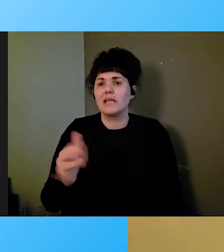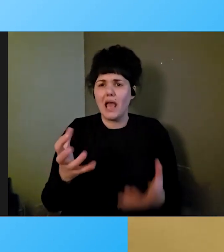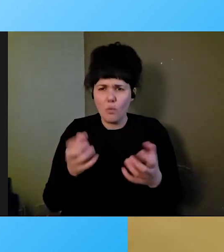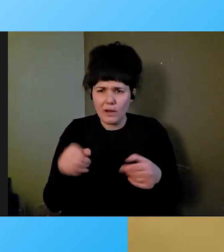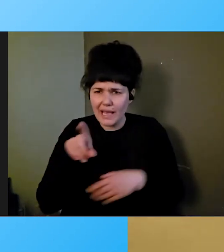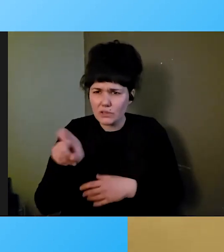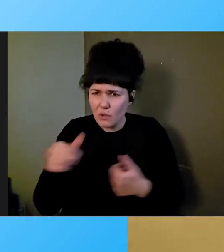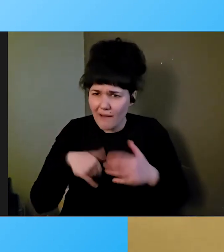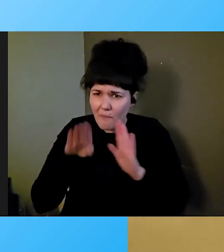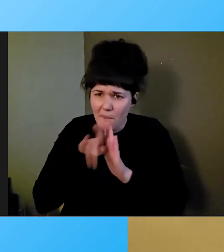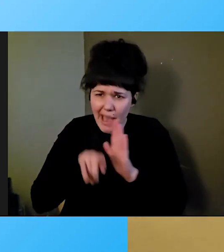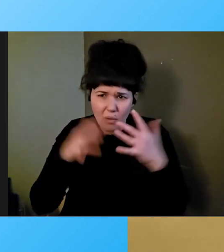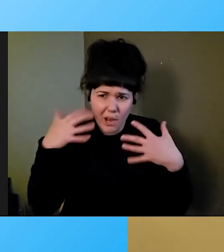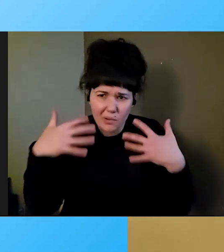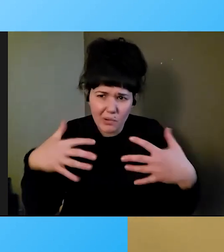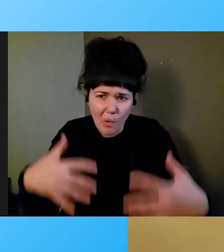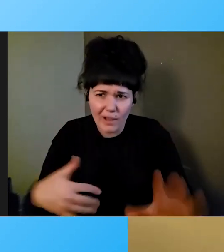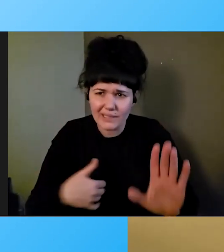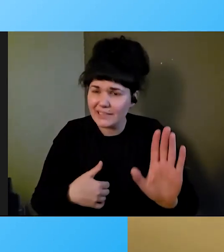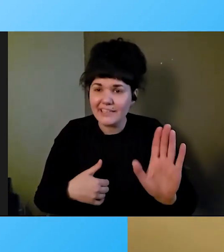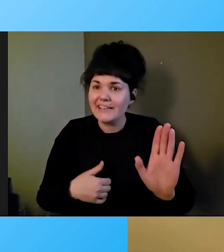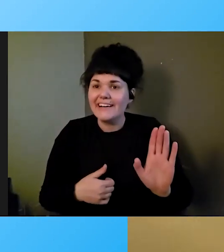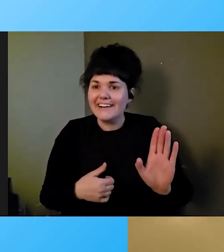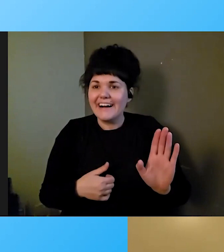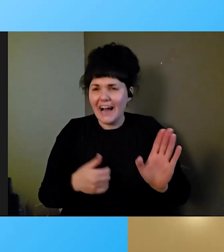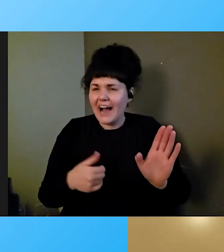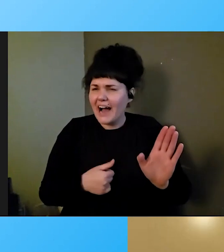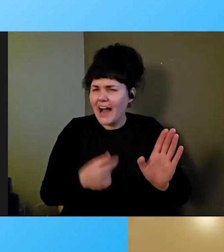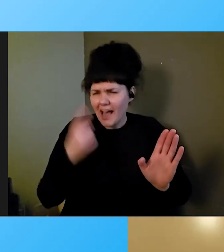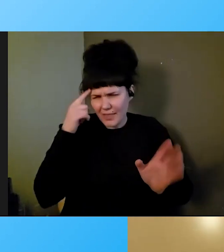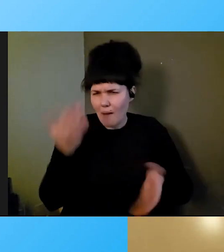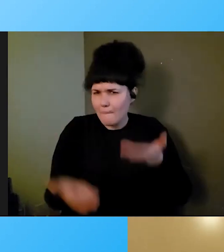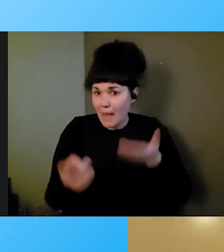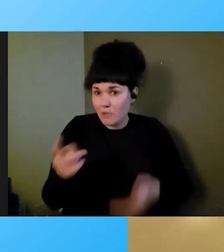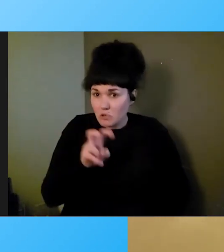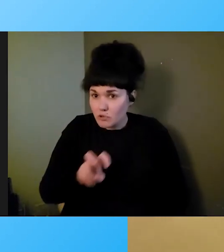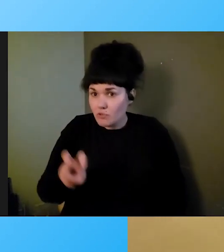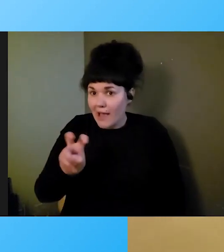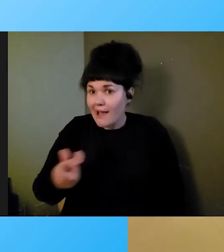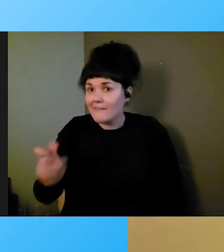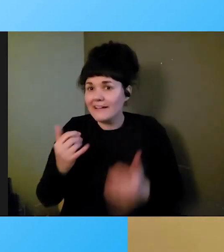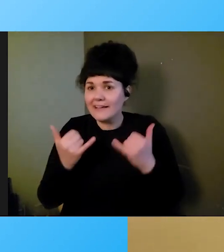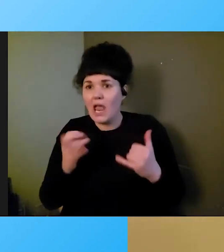little bit of background noise. I figured you were maybe in travel or doing the good work that you're working on. And so